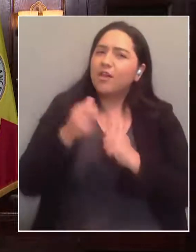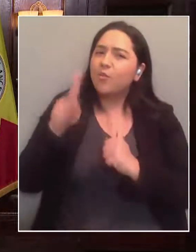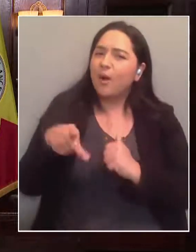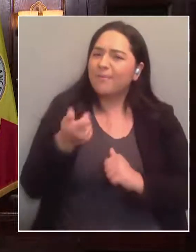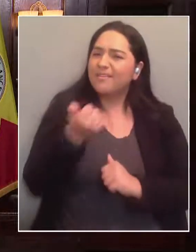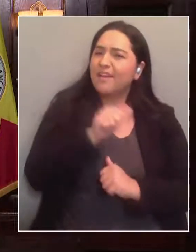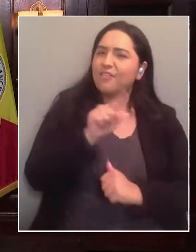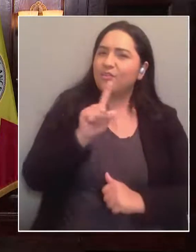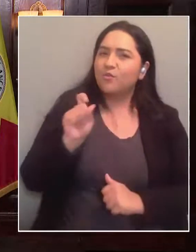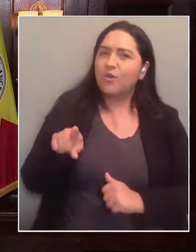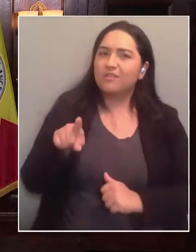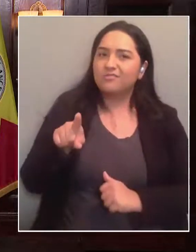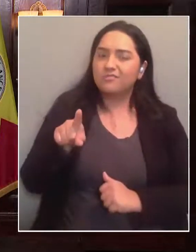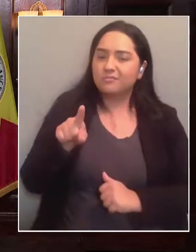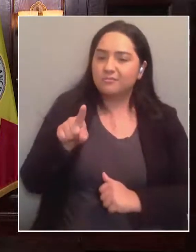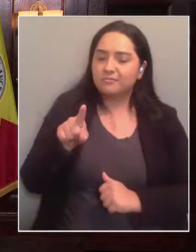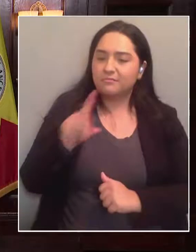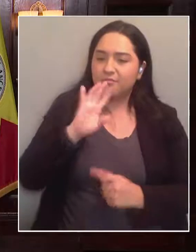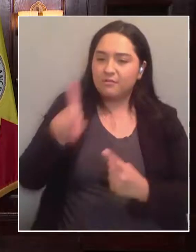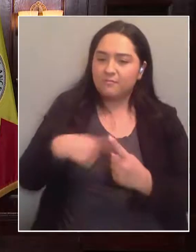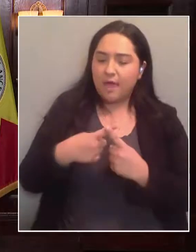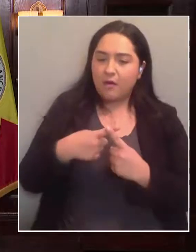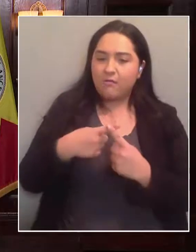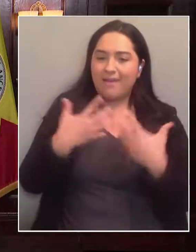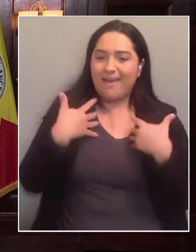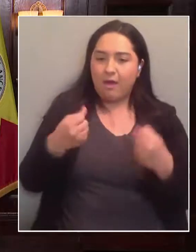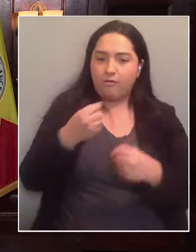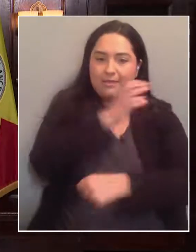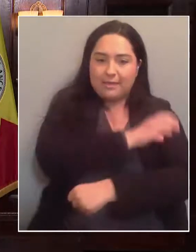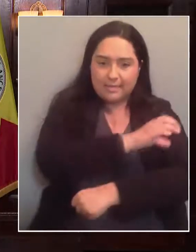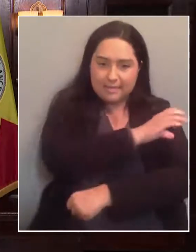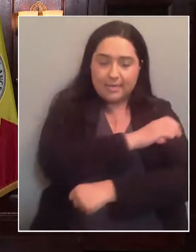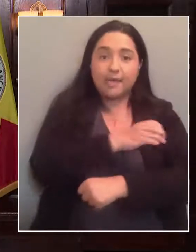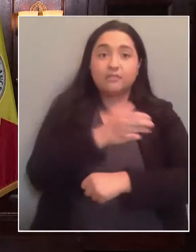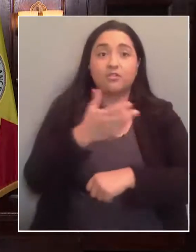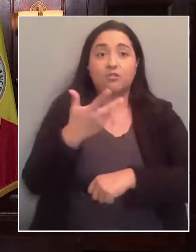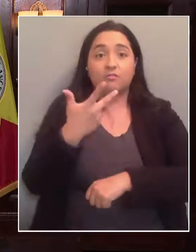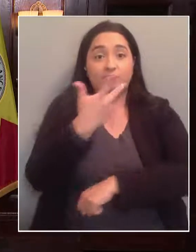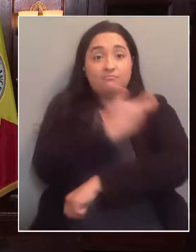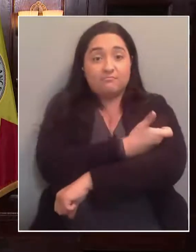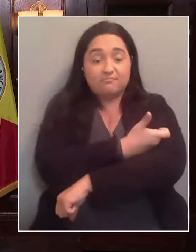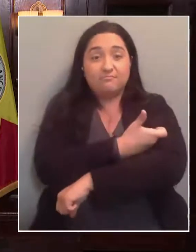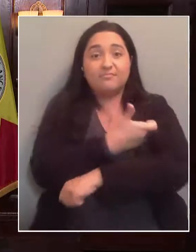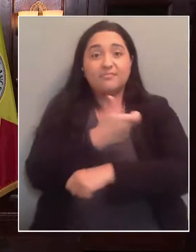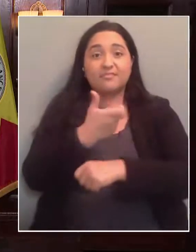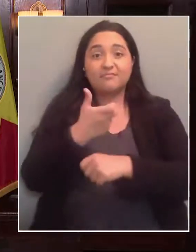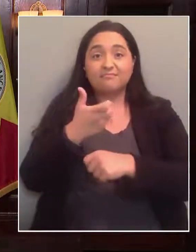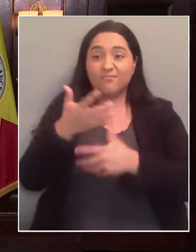REPORTS ABOUT THE HEALTH CLINICS CLOWING AWAY GOOD VIALS OF THE VACCINE.